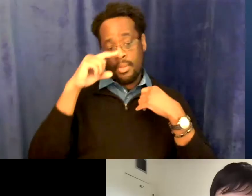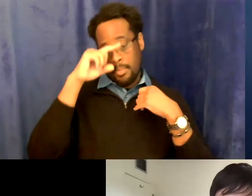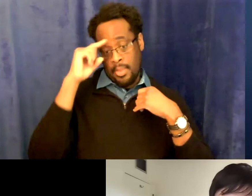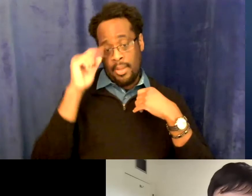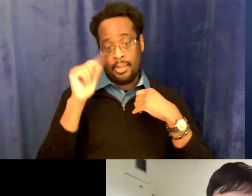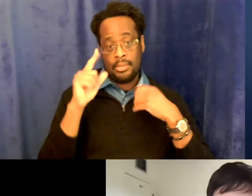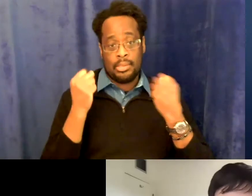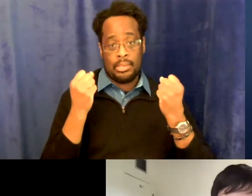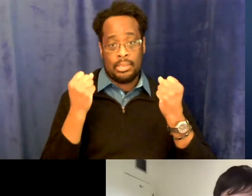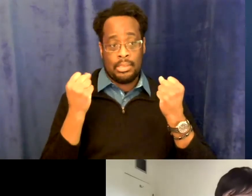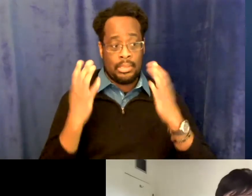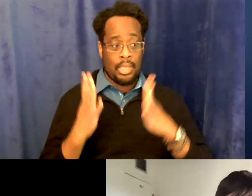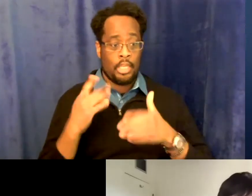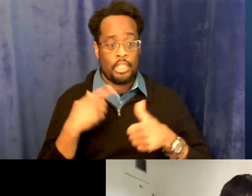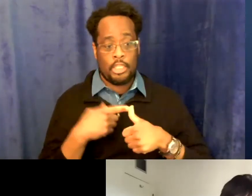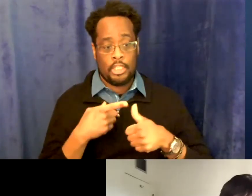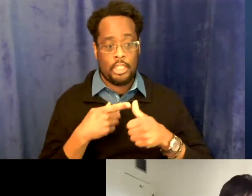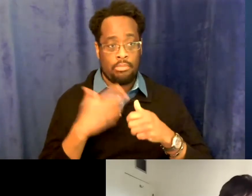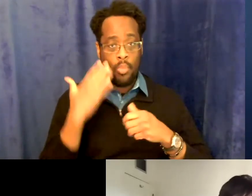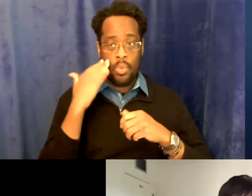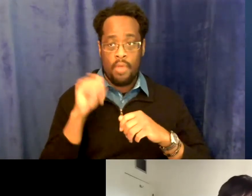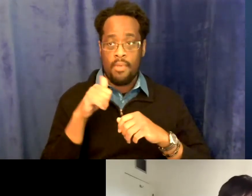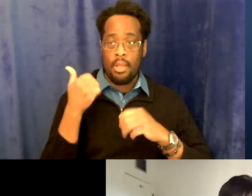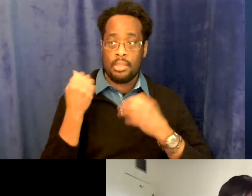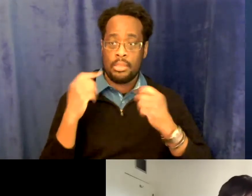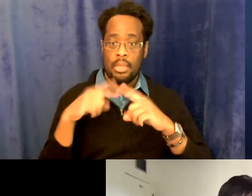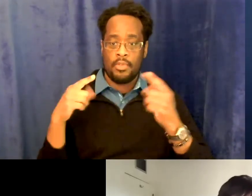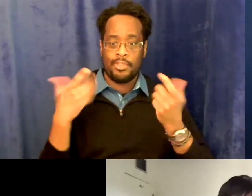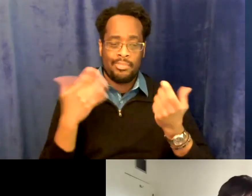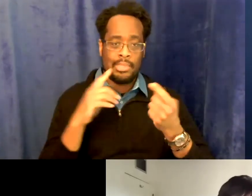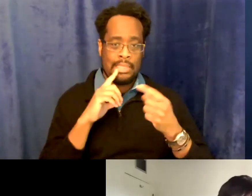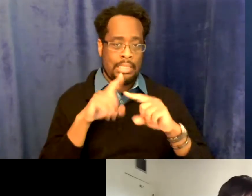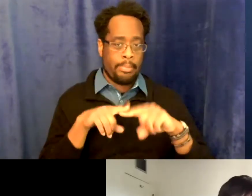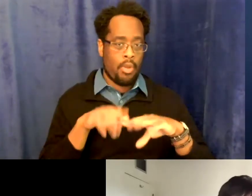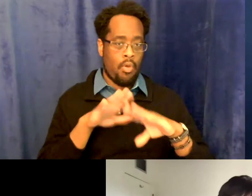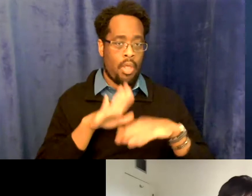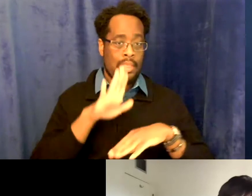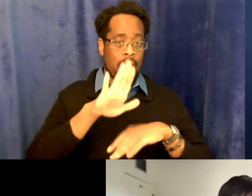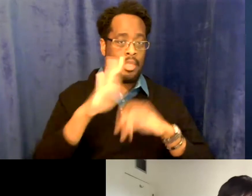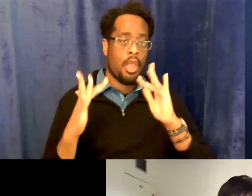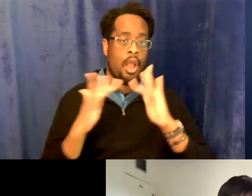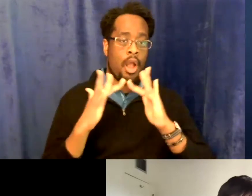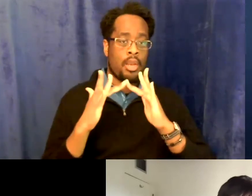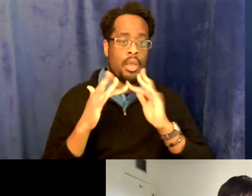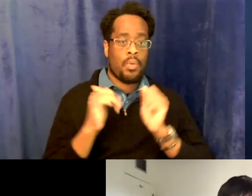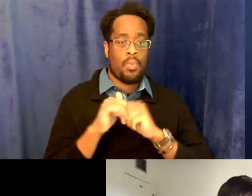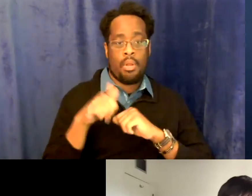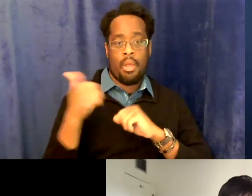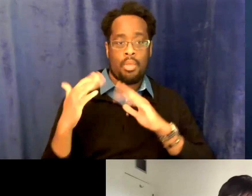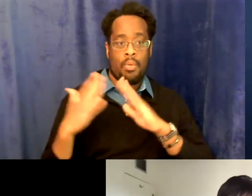well now with black asl and black signers um different variations it depends on their